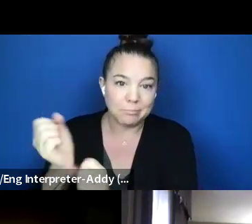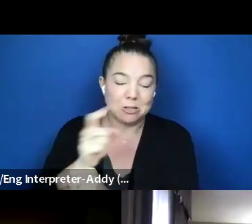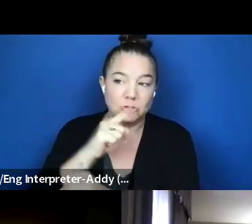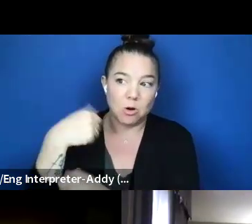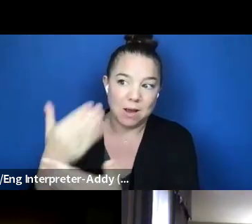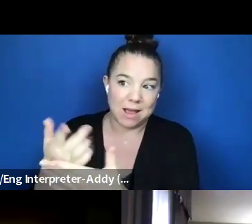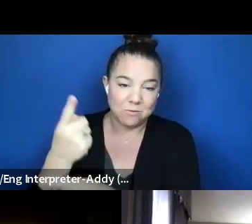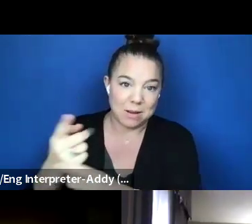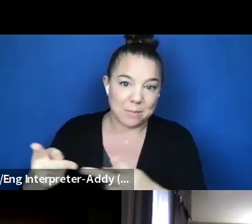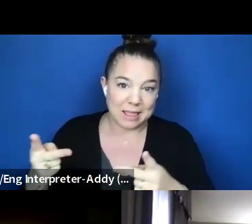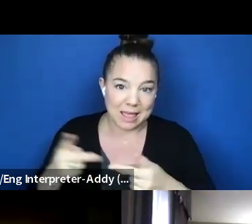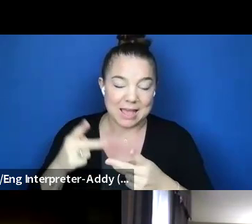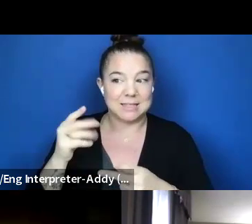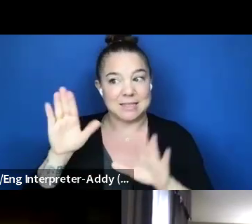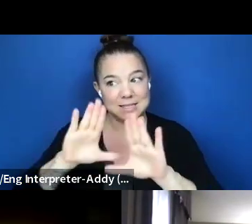Adeleigh Belyeu: on Sunday morning so.